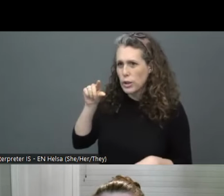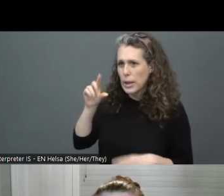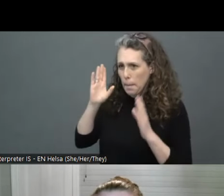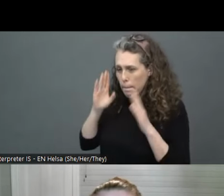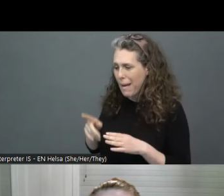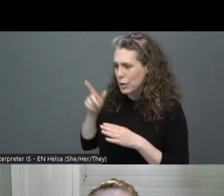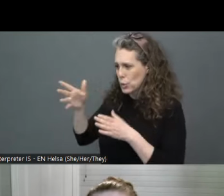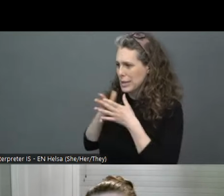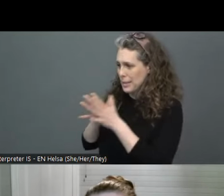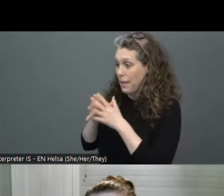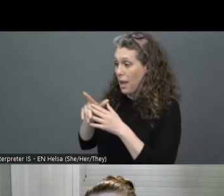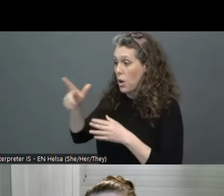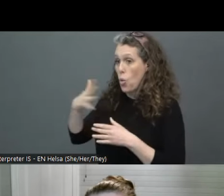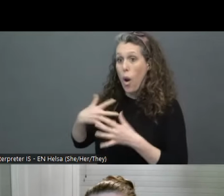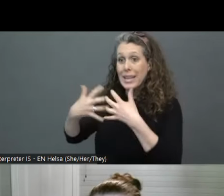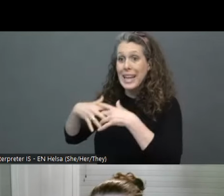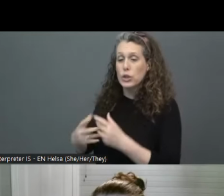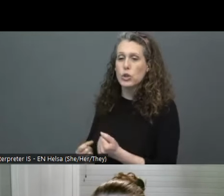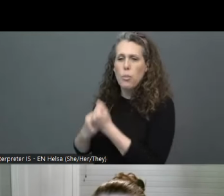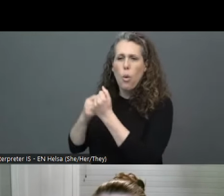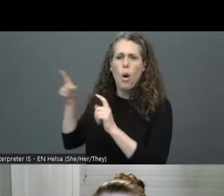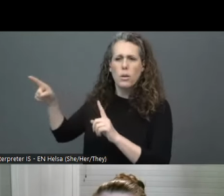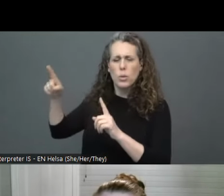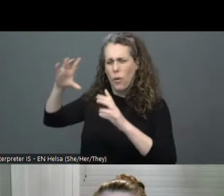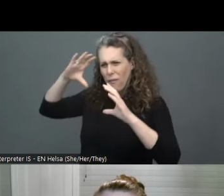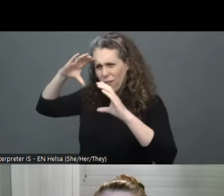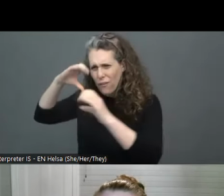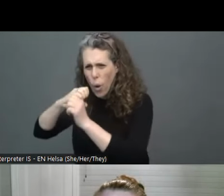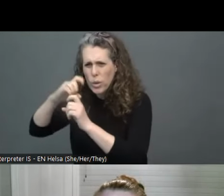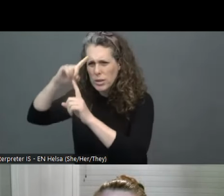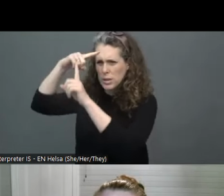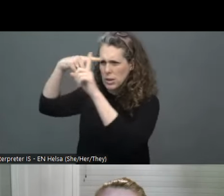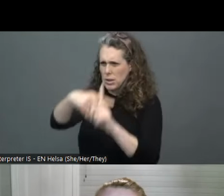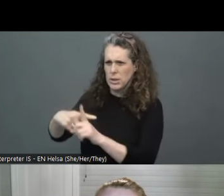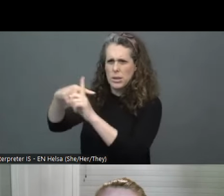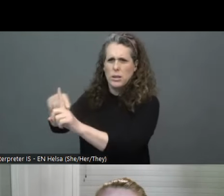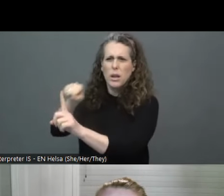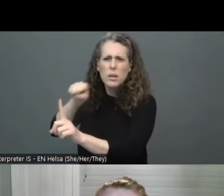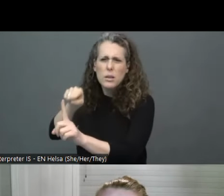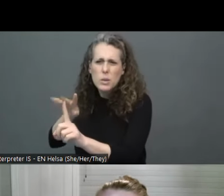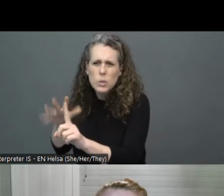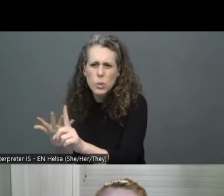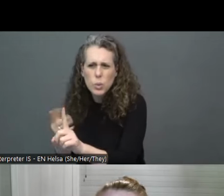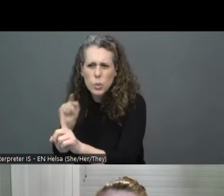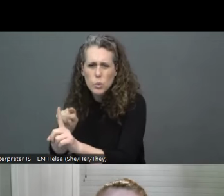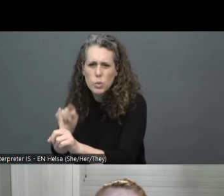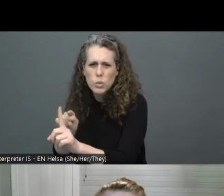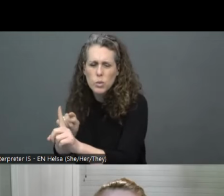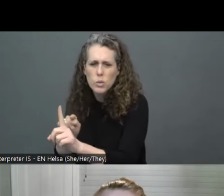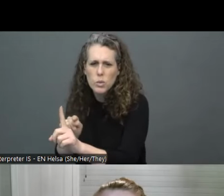And most of the mechanisms that currently exist will be looking to support the country level